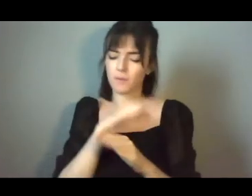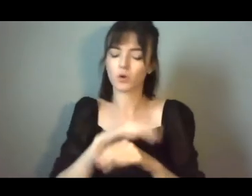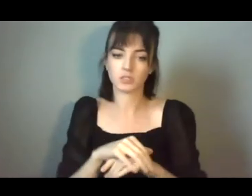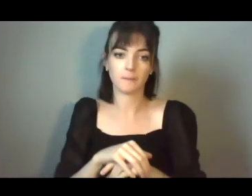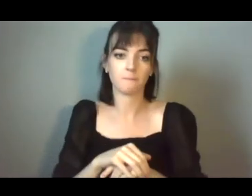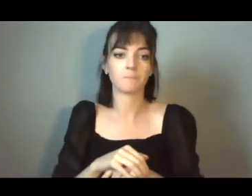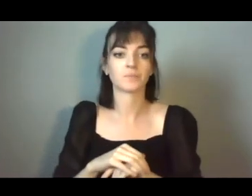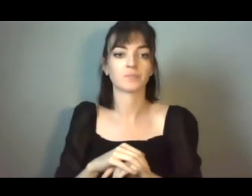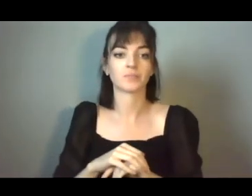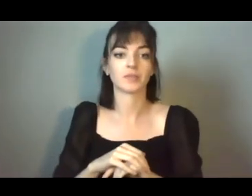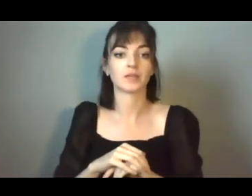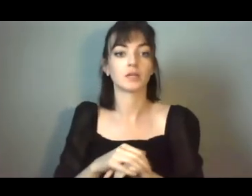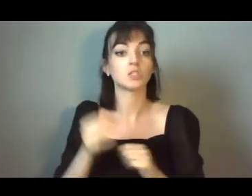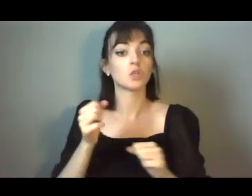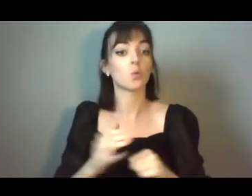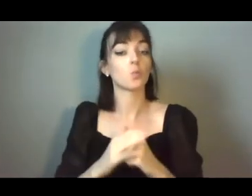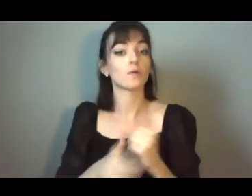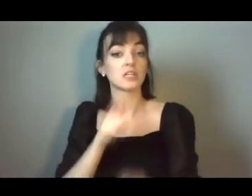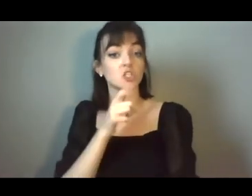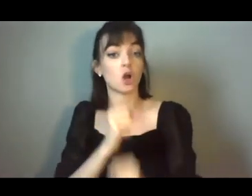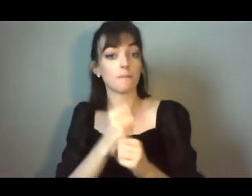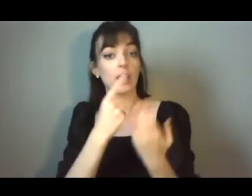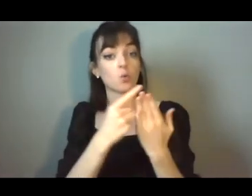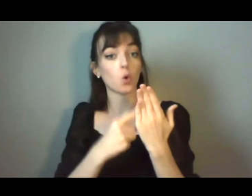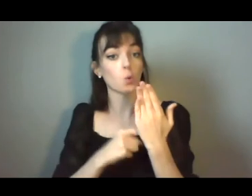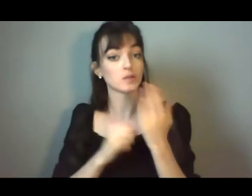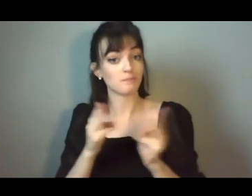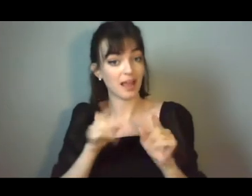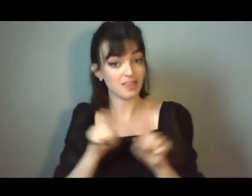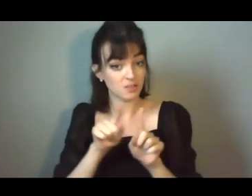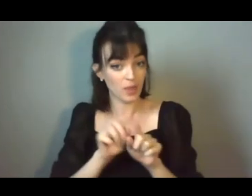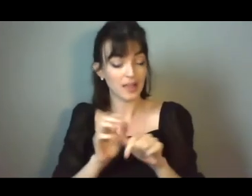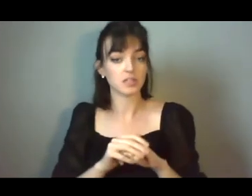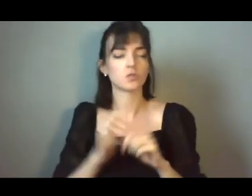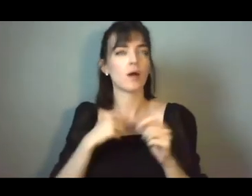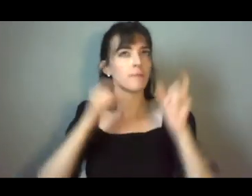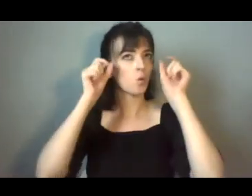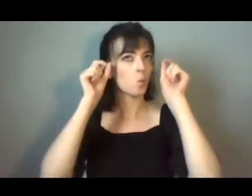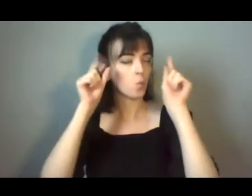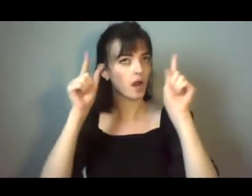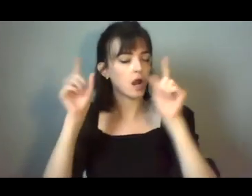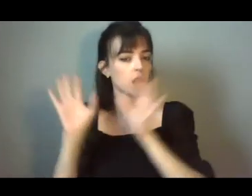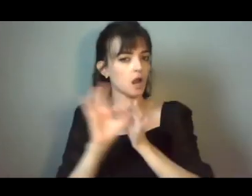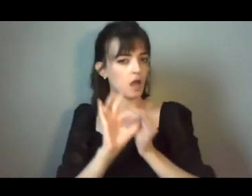We have spoken about codes as well, and I am very conscious the whole issue of finance and while